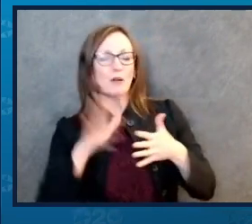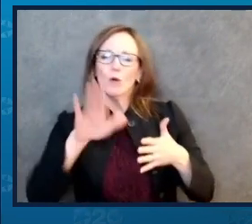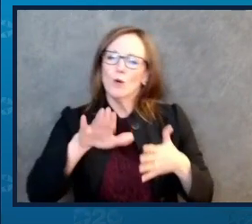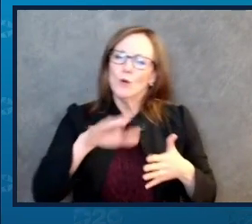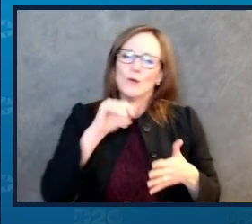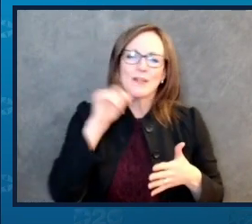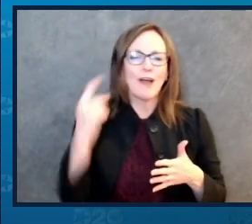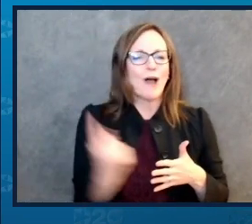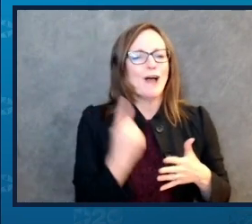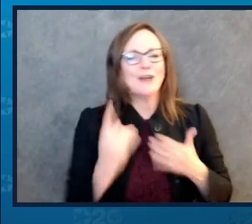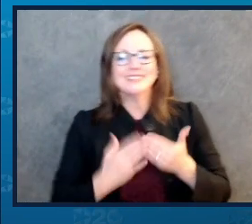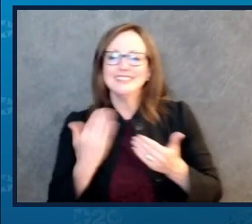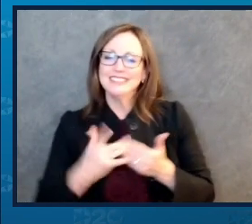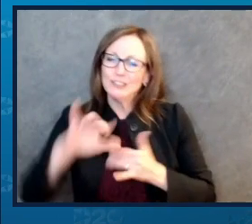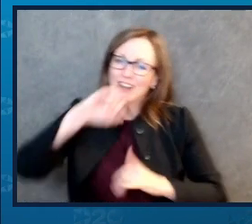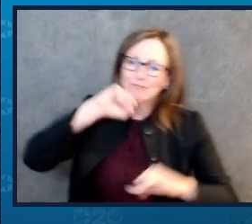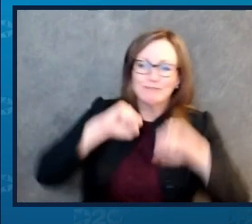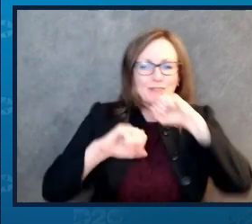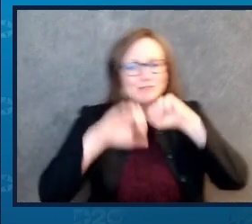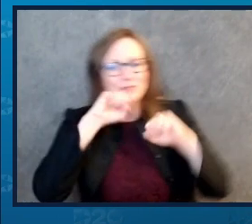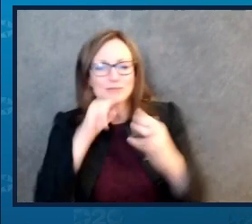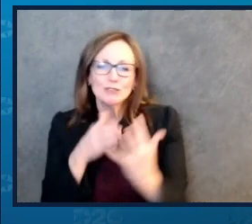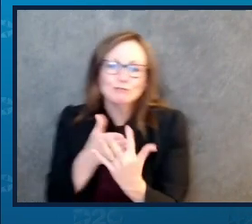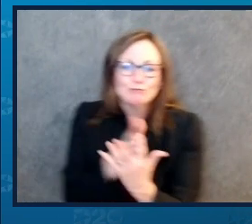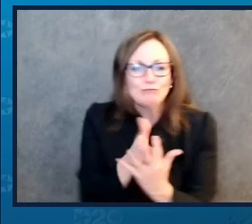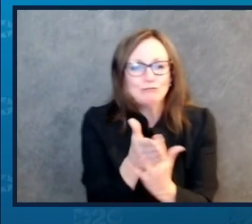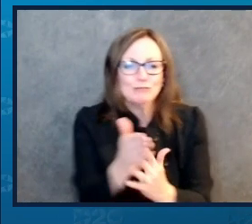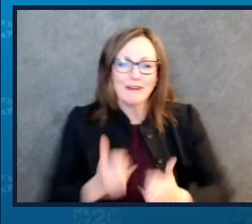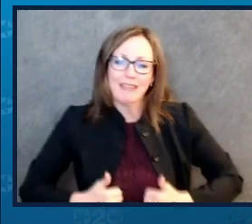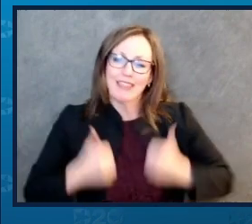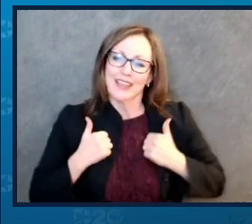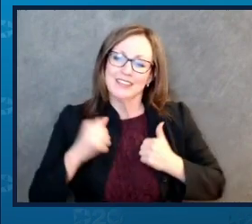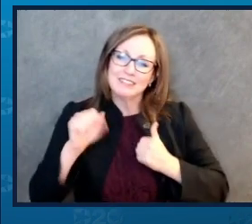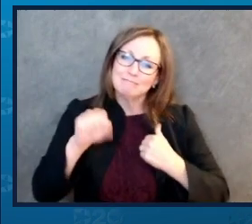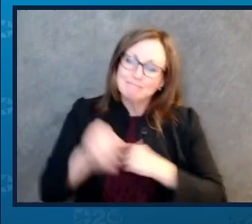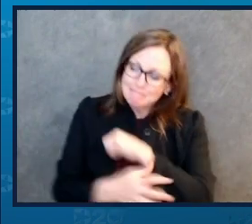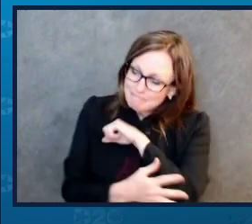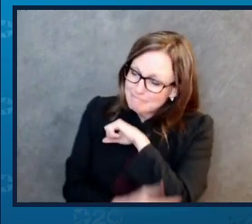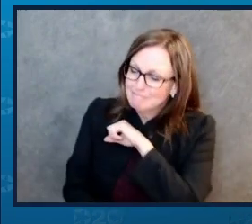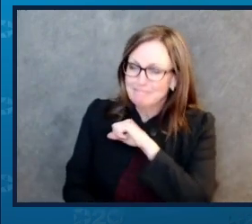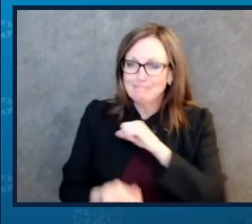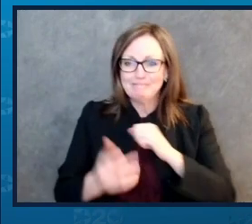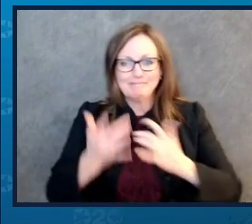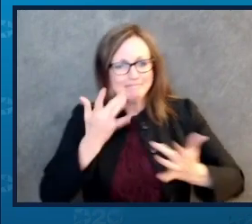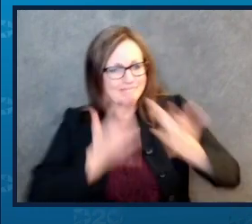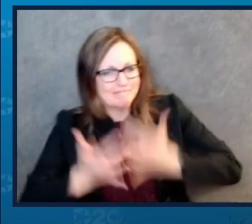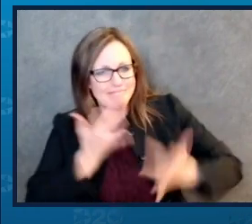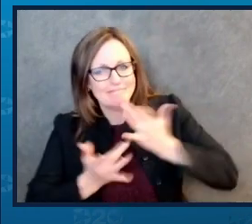EASY. THERE WAS DISCRIMINATION AND HARDSHIP AND POVERTY. BUT LIKE YOU, THEY NO DOUBT